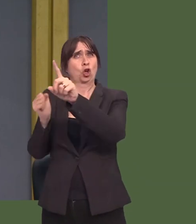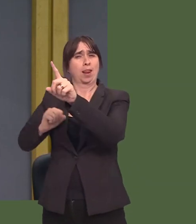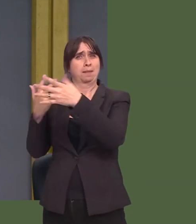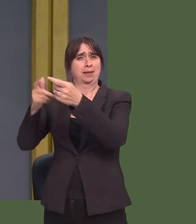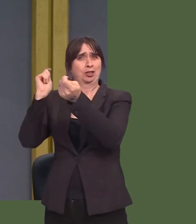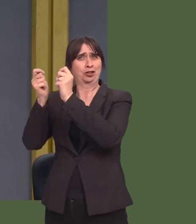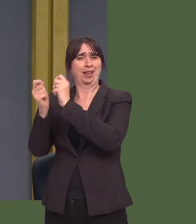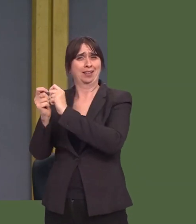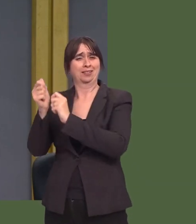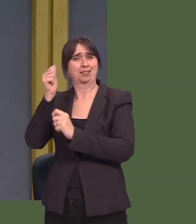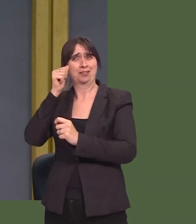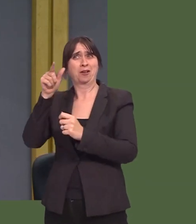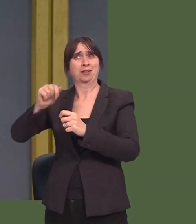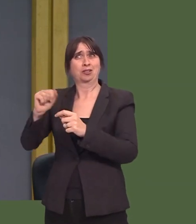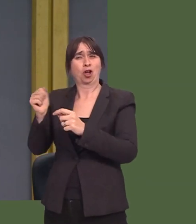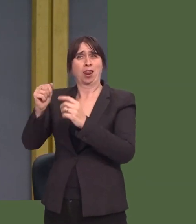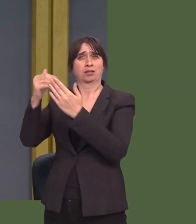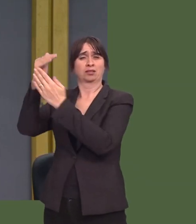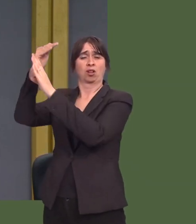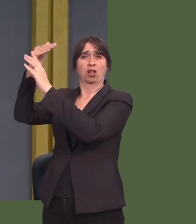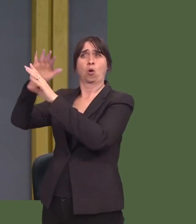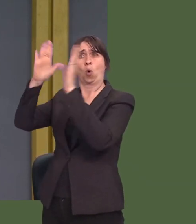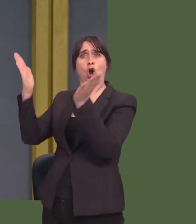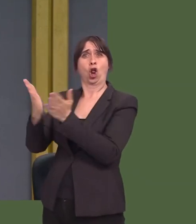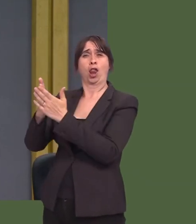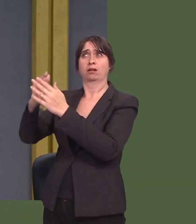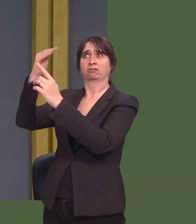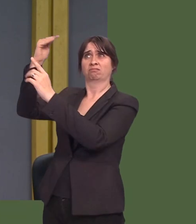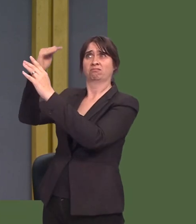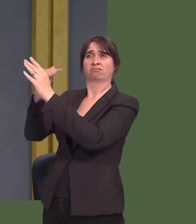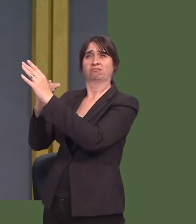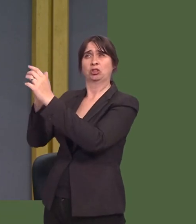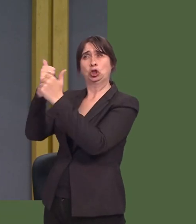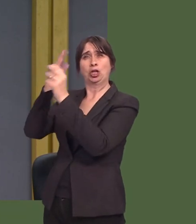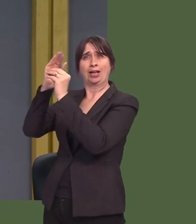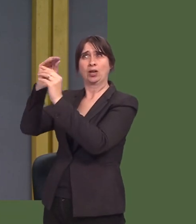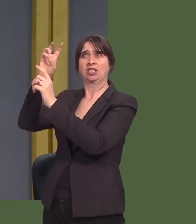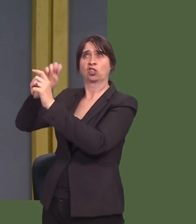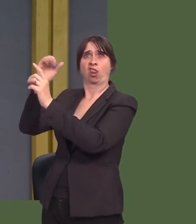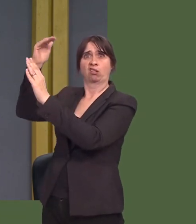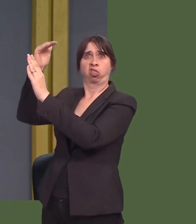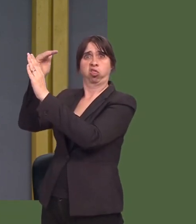both the declining trend in Scottish PISA results and the decline in support for the SNP, who have overseen that curriculum?